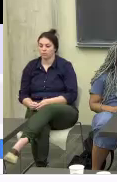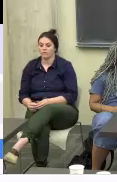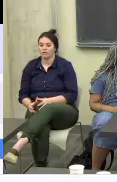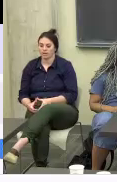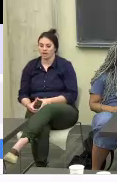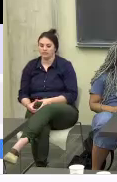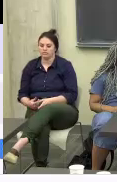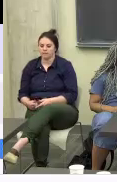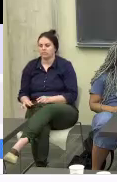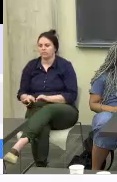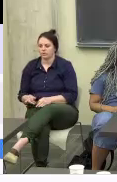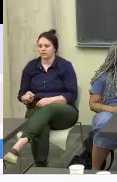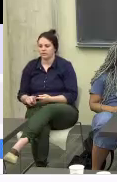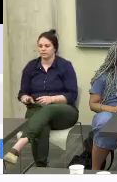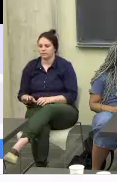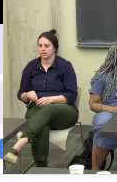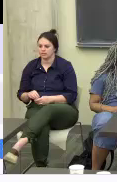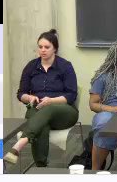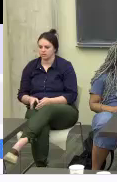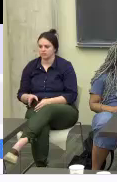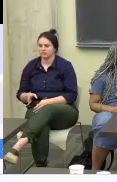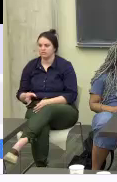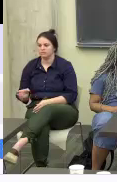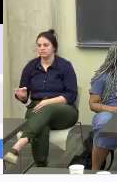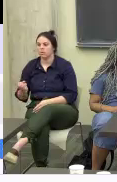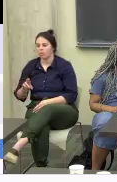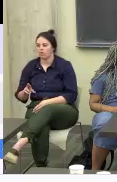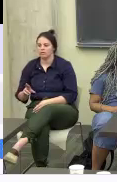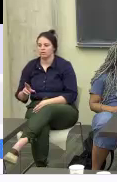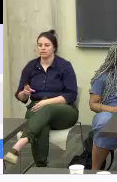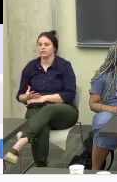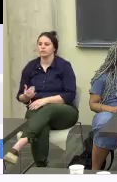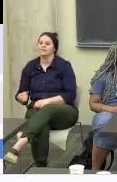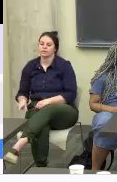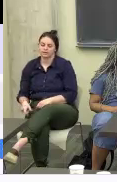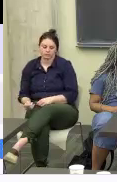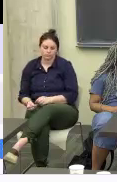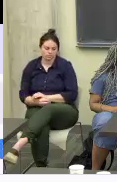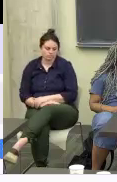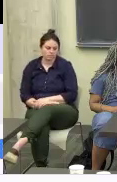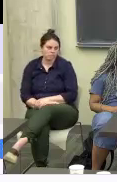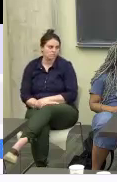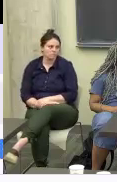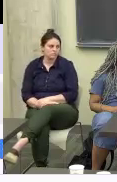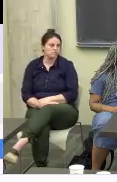accessibility and integration into integrating accessibility so it becomes part of the culture?